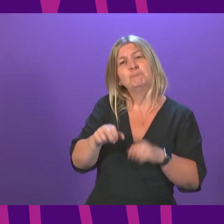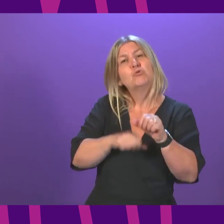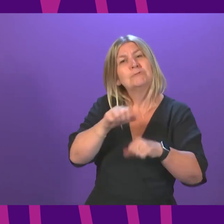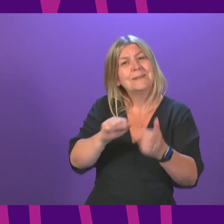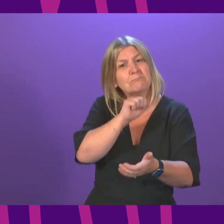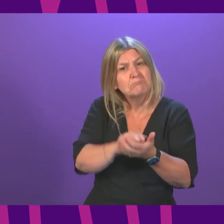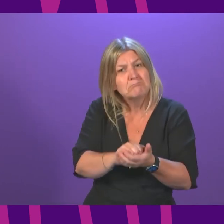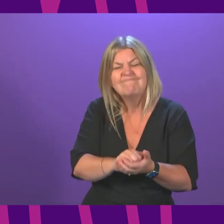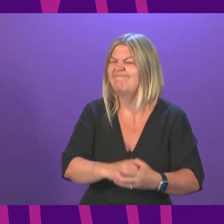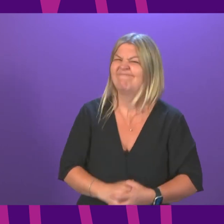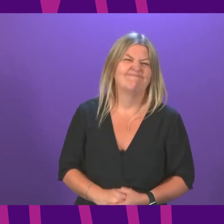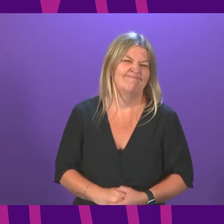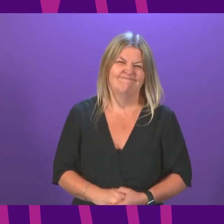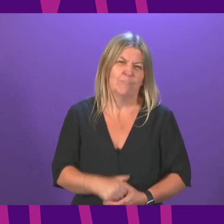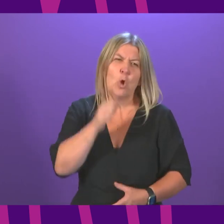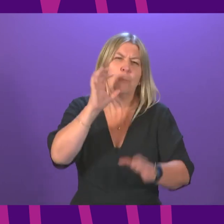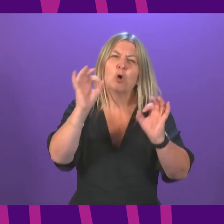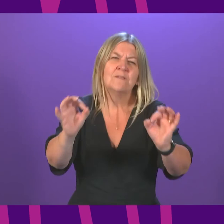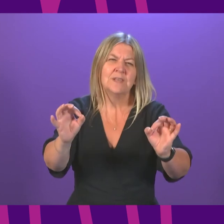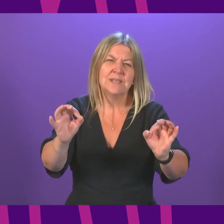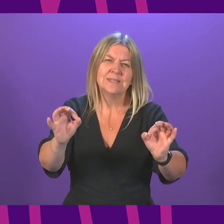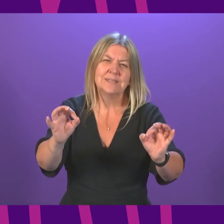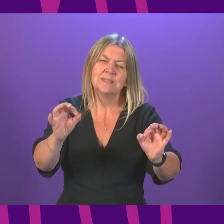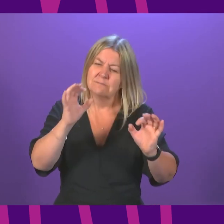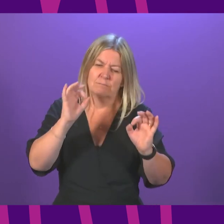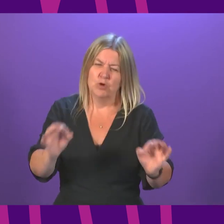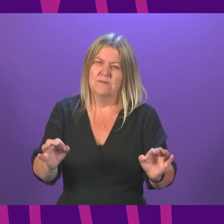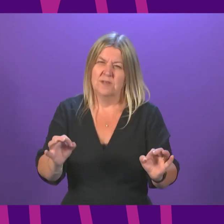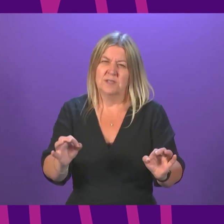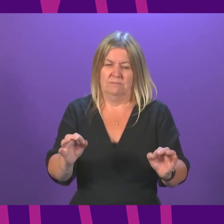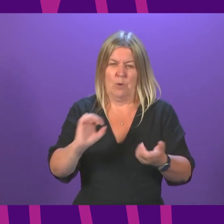I, too, sat through yesterday’s stage 2 amendments. I commend Graham Simpson—who